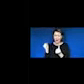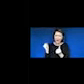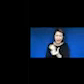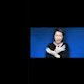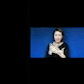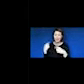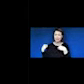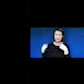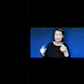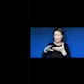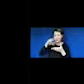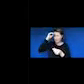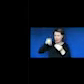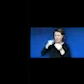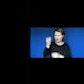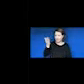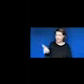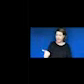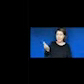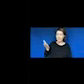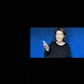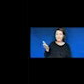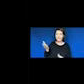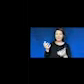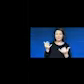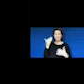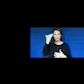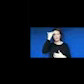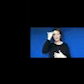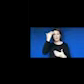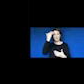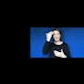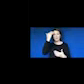process and really guides the job or excuse me, guides the businesses that you will look